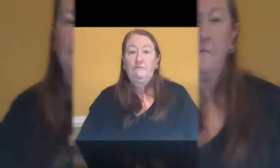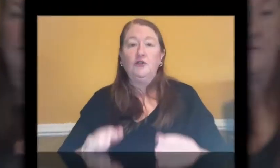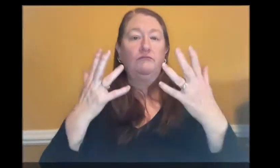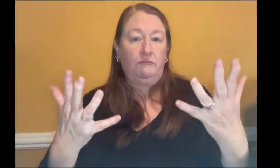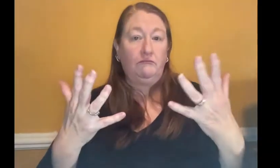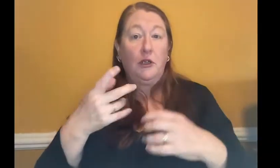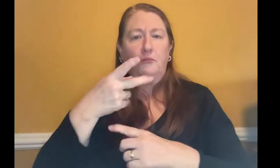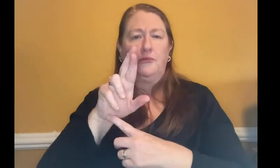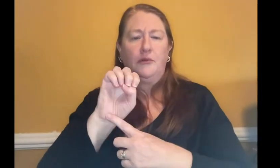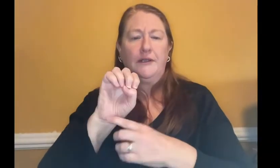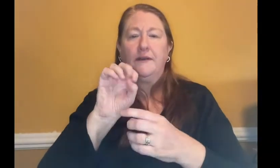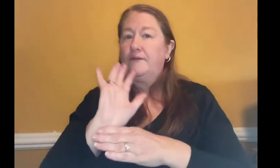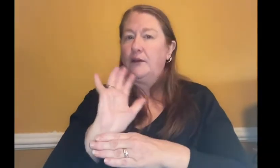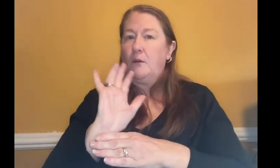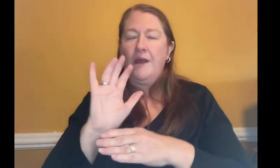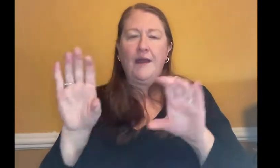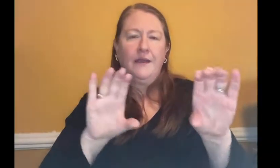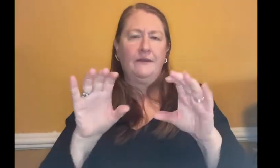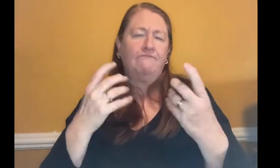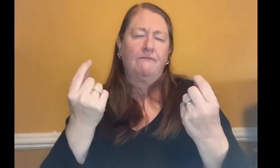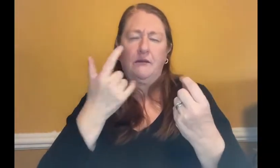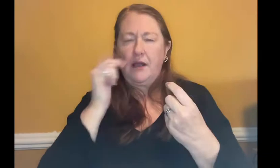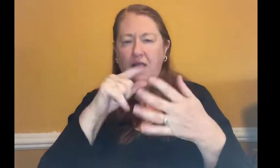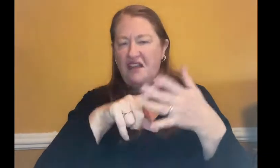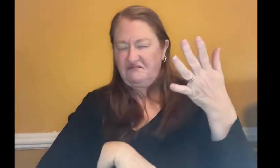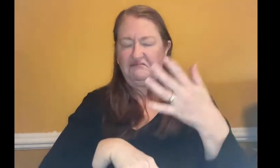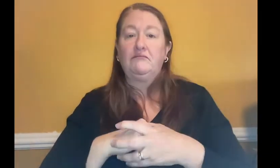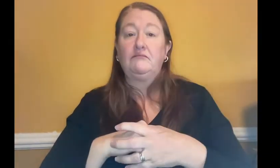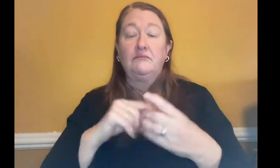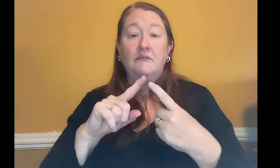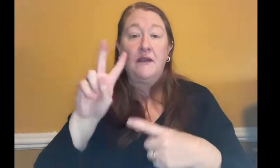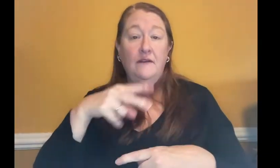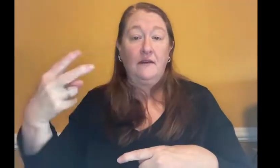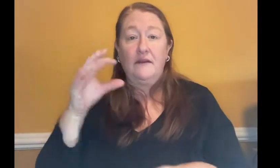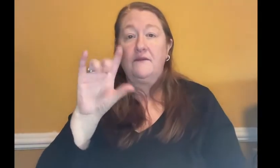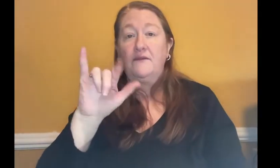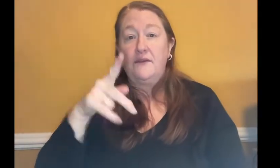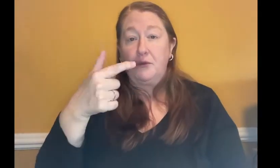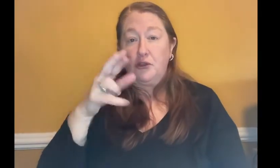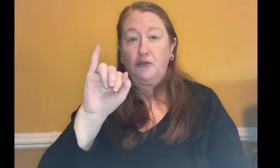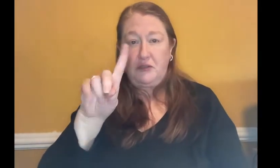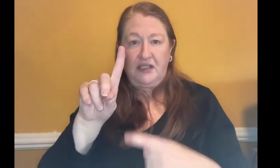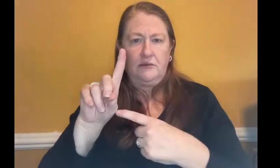The pre-video activities can be: FlipGrid: